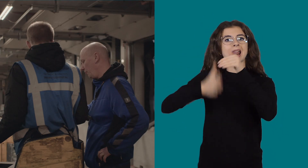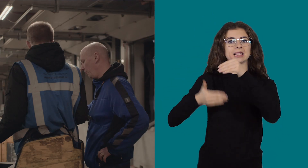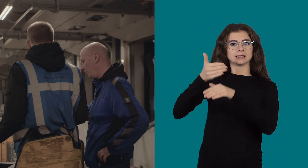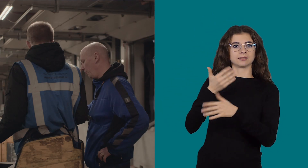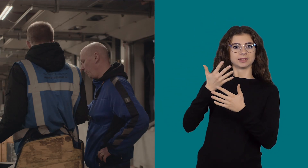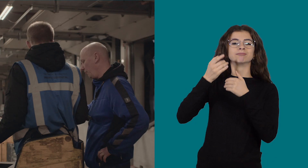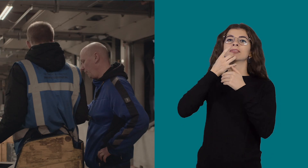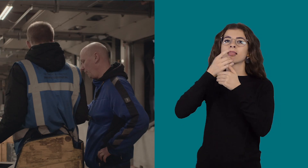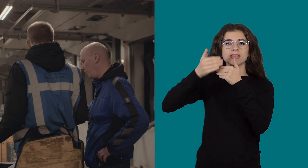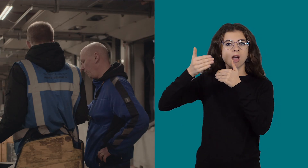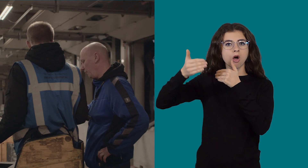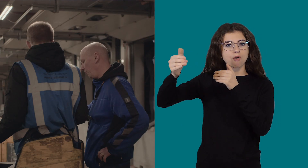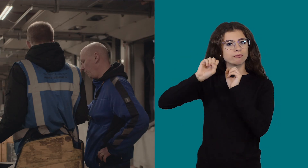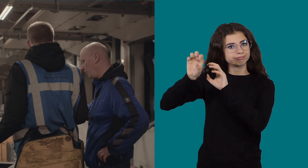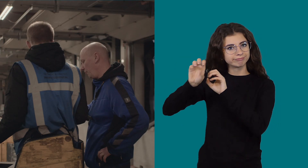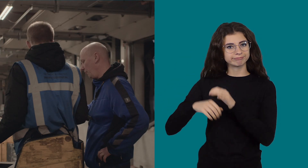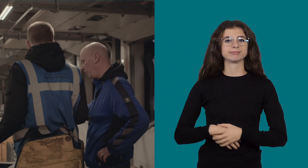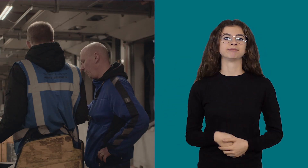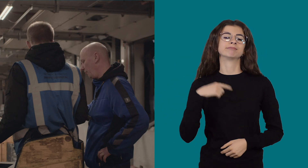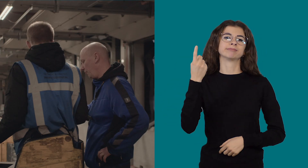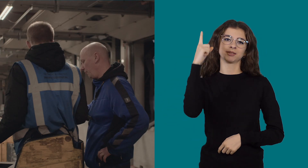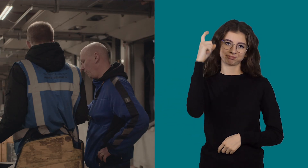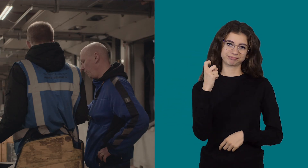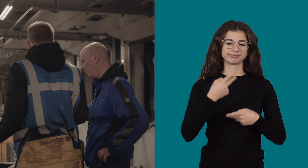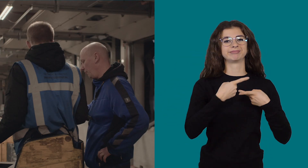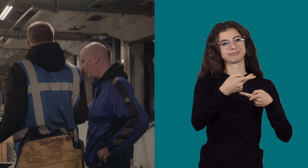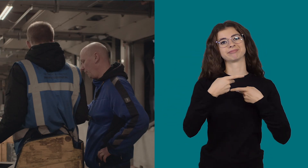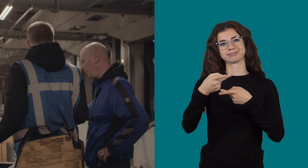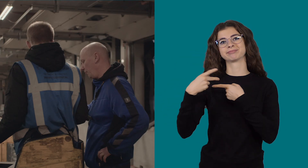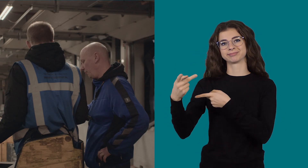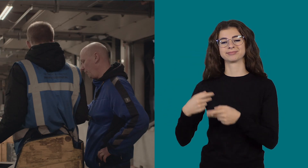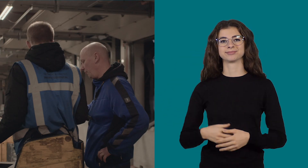and which ones at the back. He then loads them in that order, closes the flap and starts my series of deliveries.